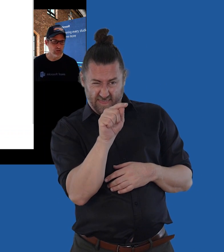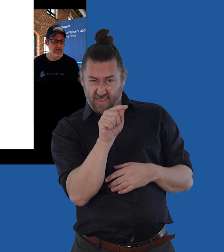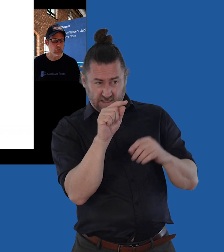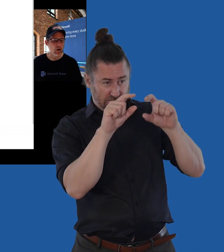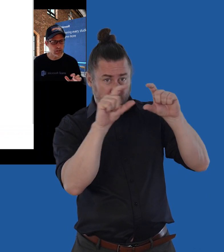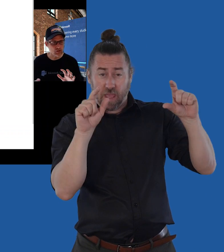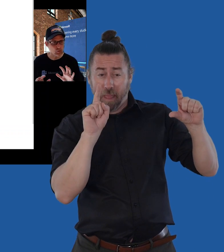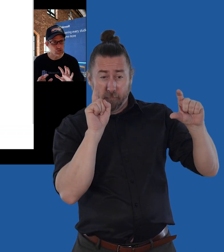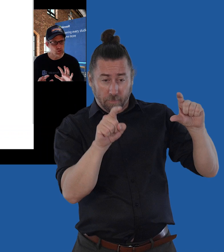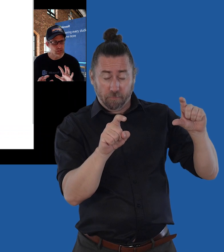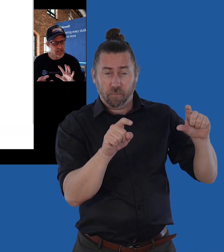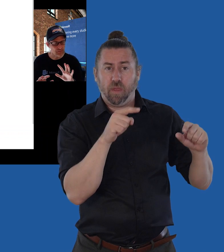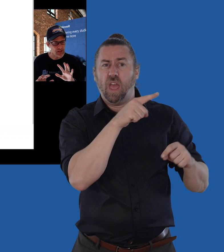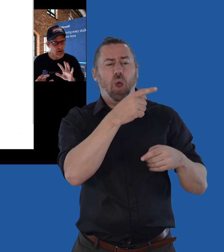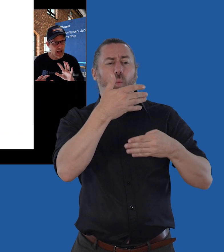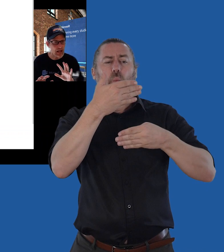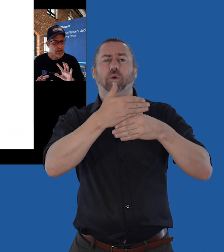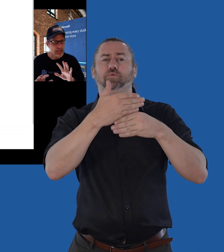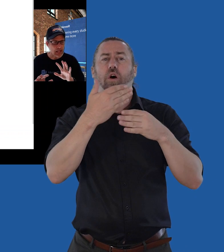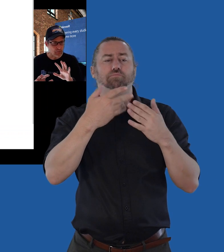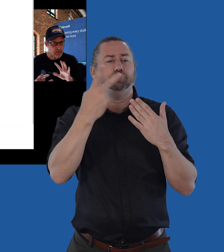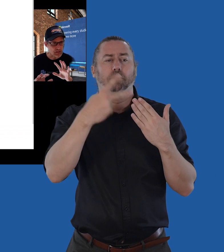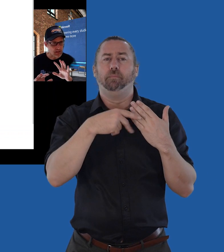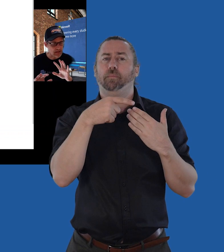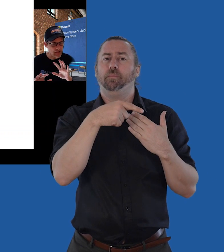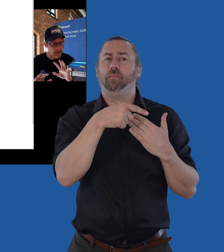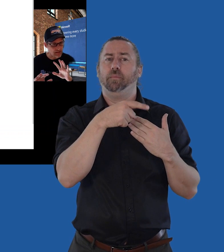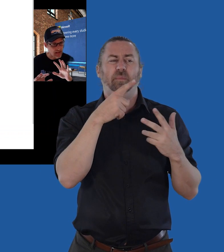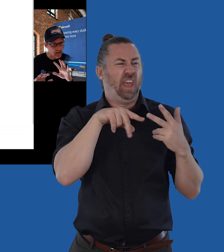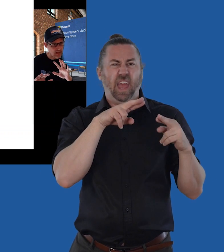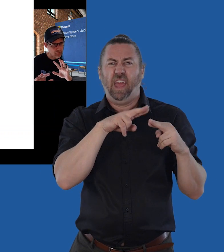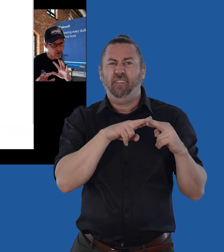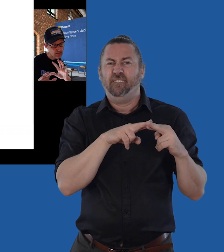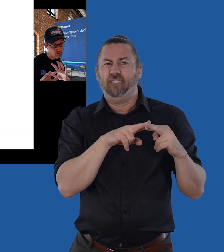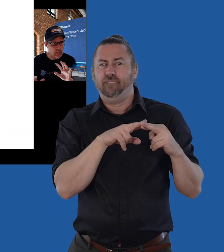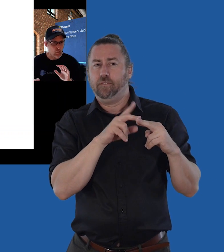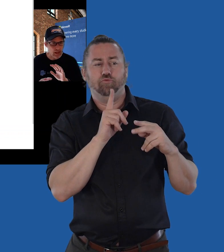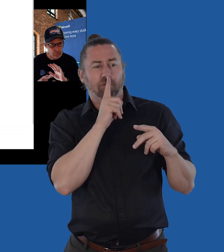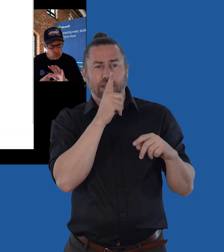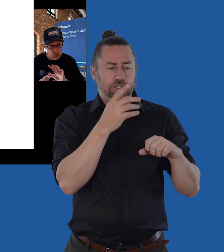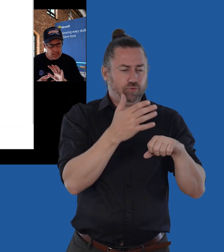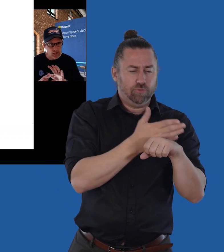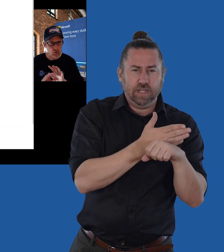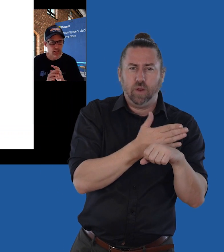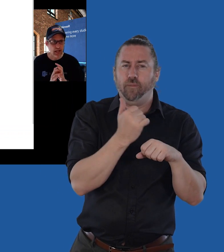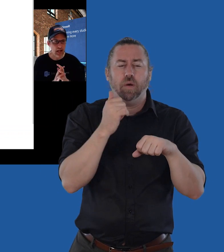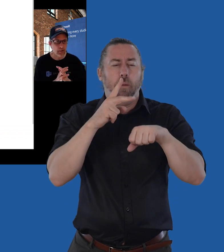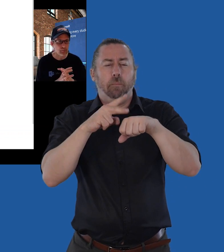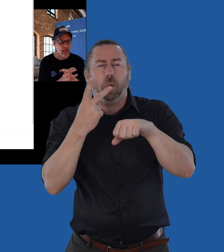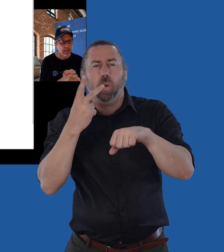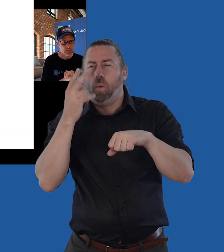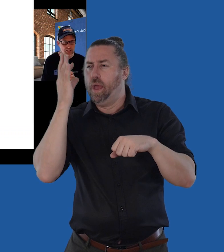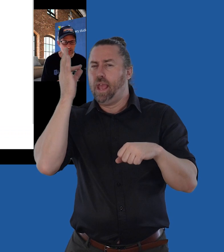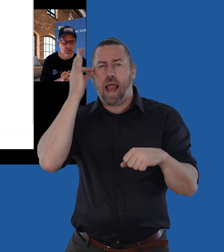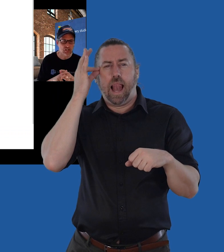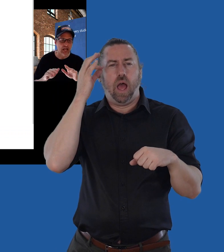and what Windows would do is, if there are that red-green, or that blue-yellow, color distinction,